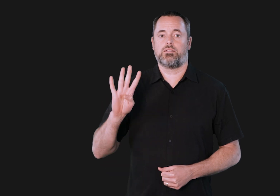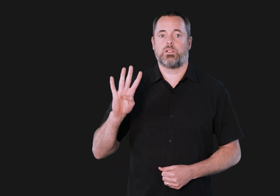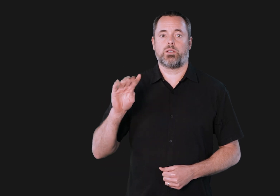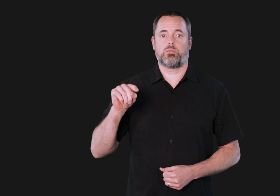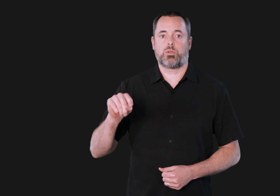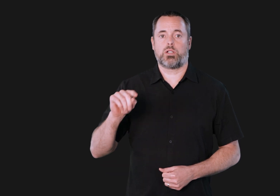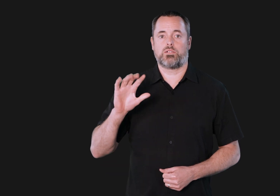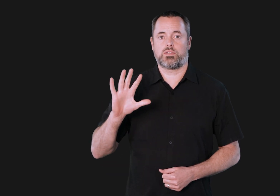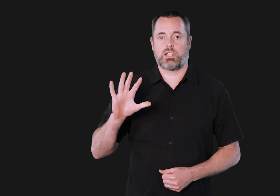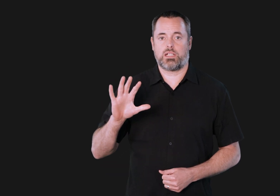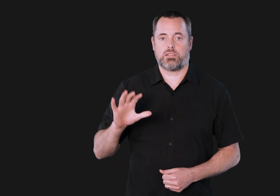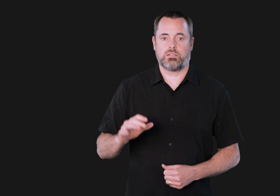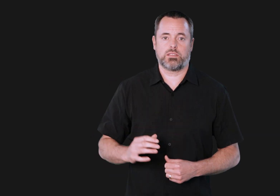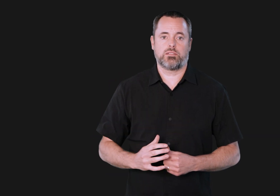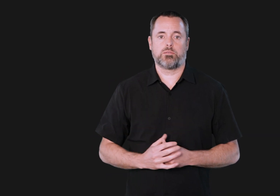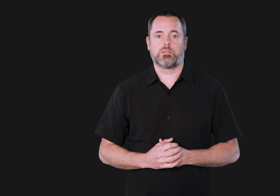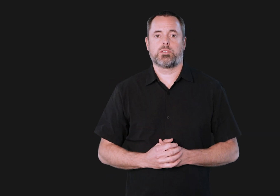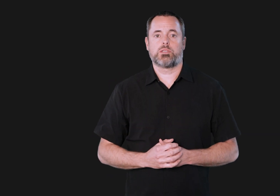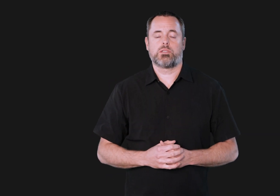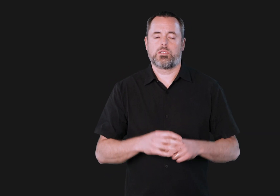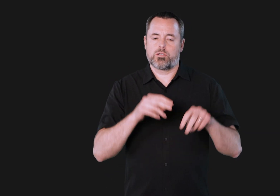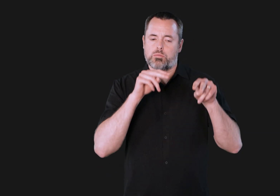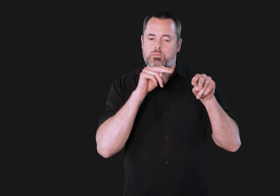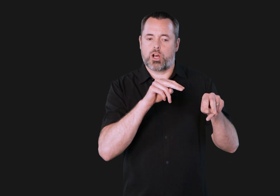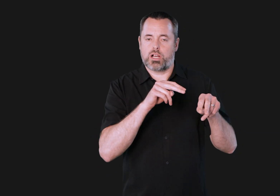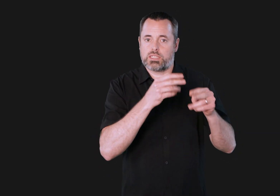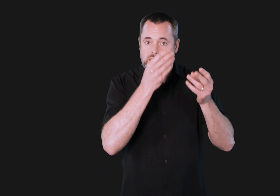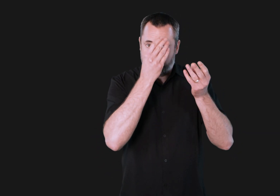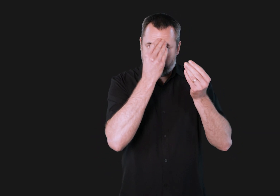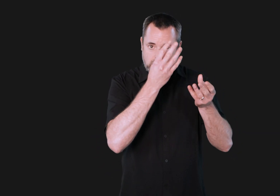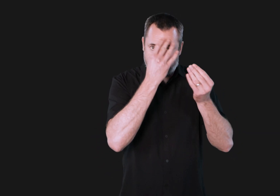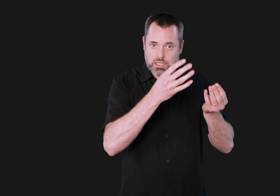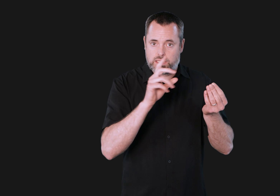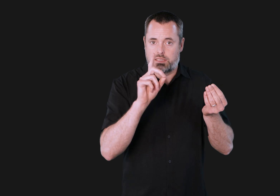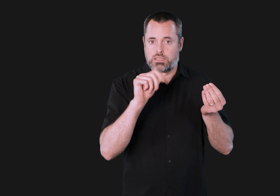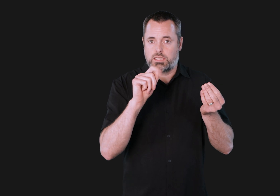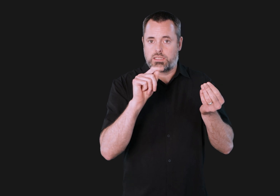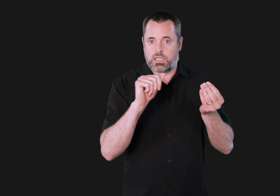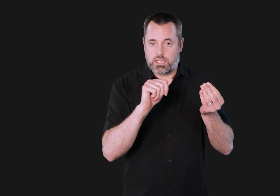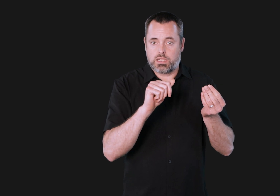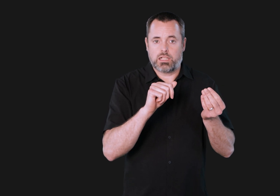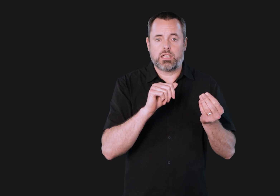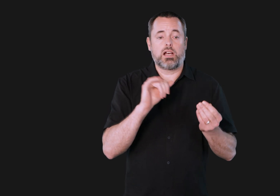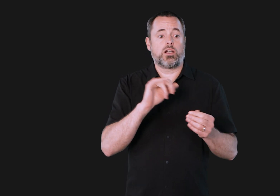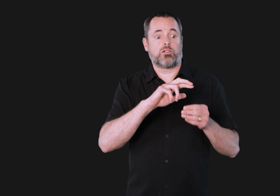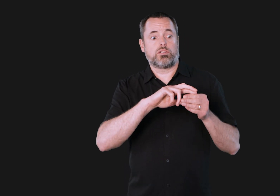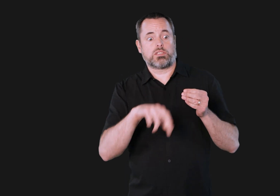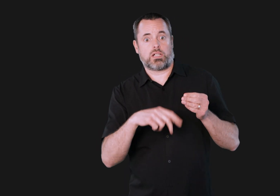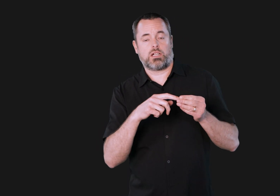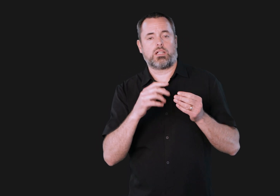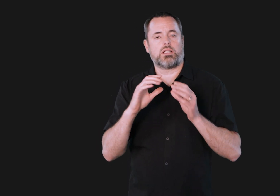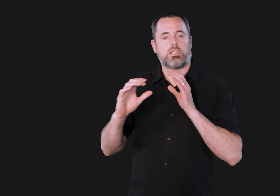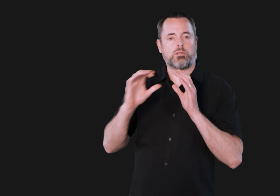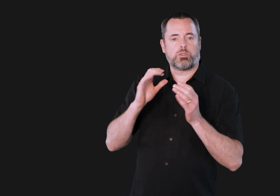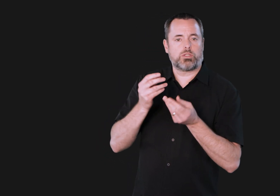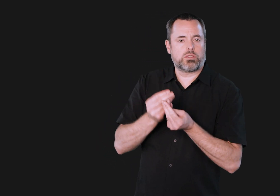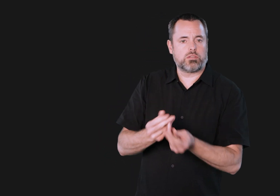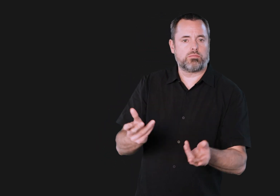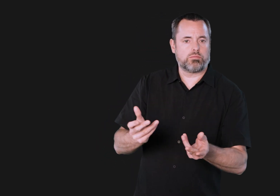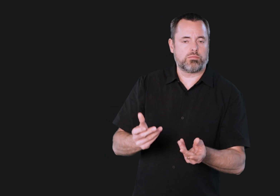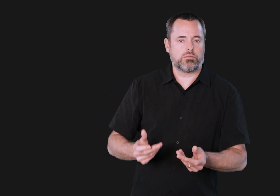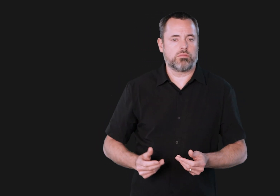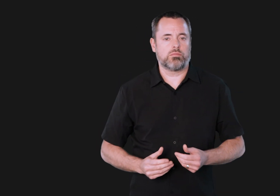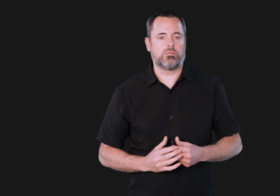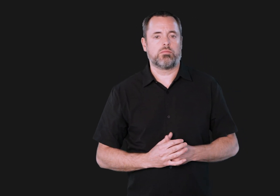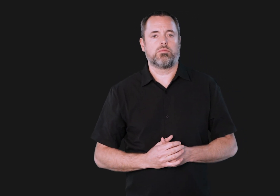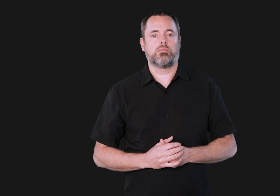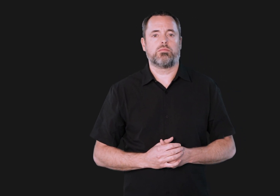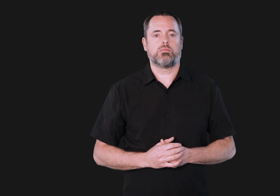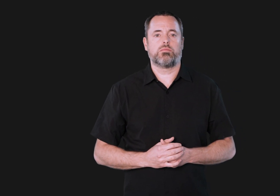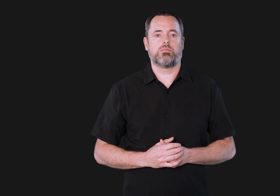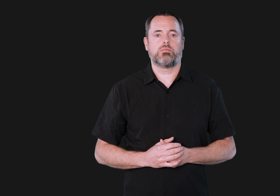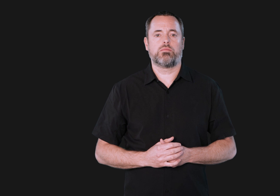4.5. Monitoring data and communicating results